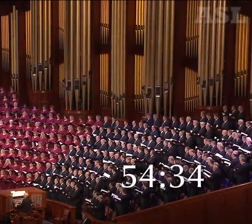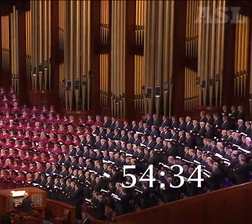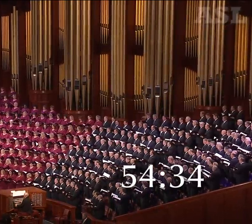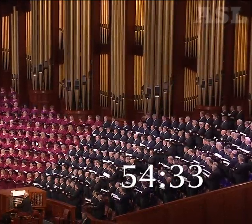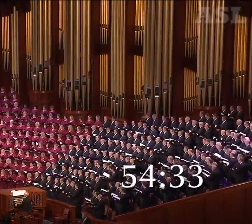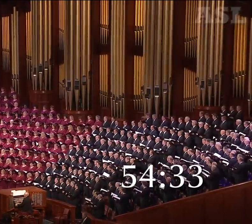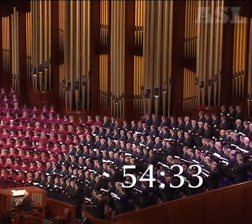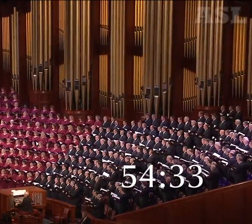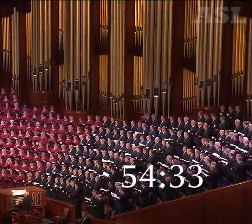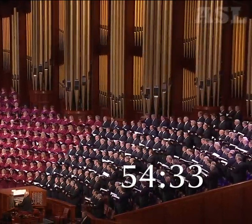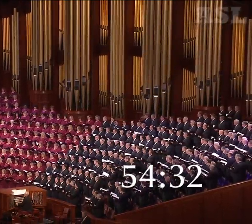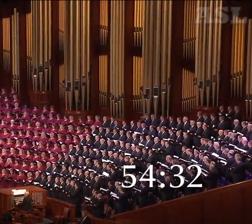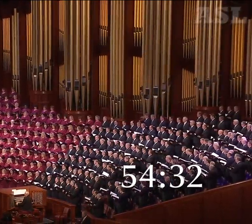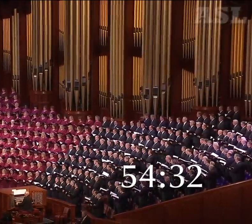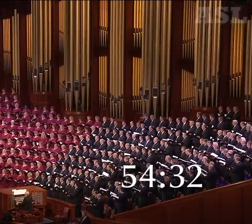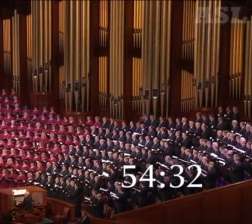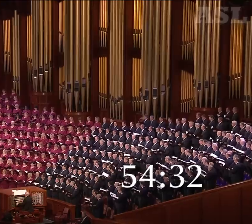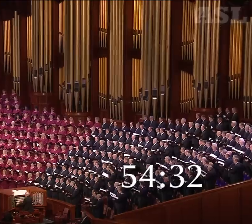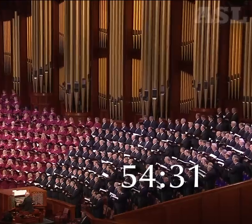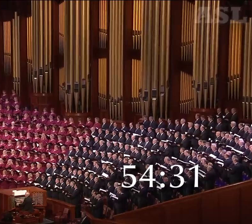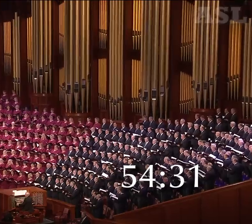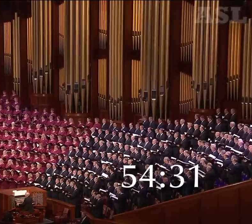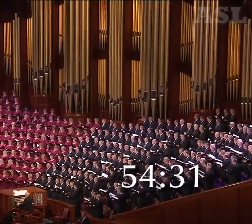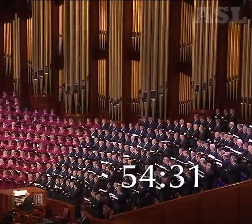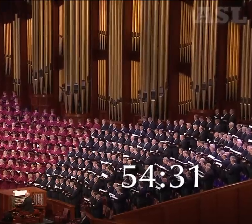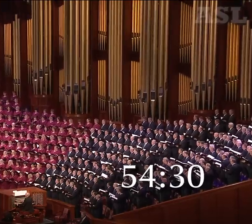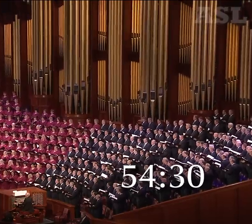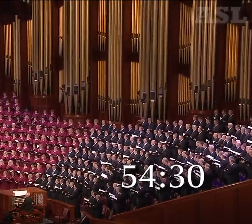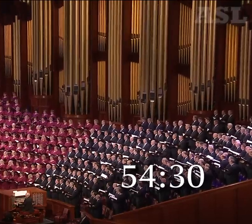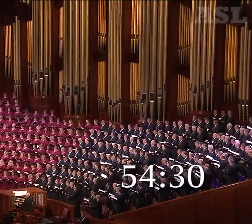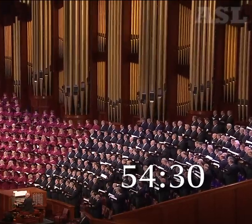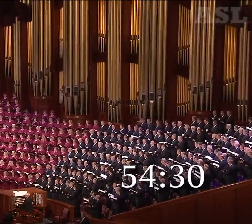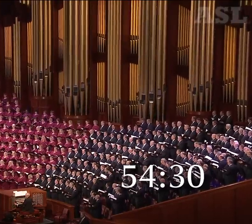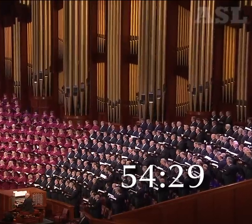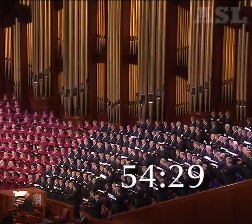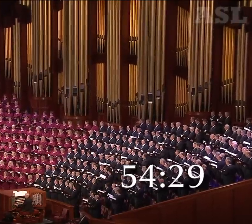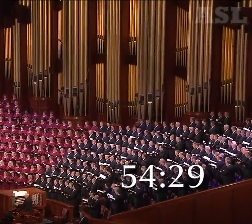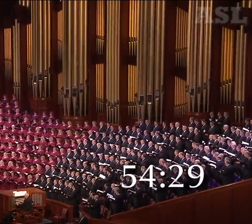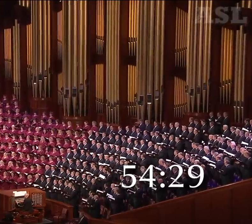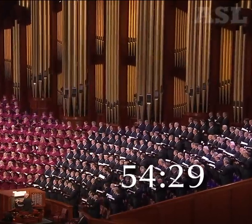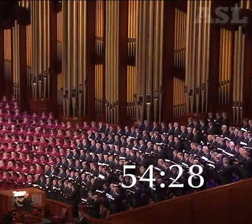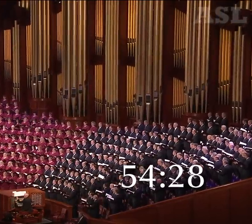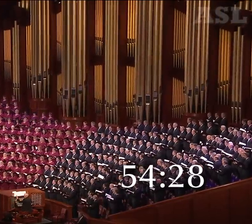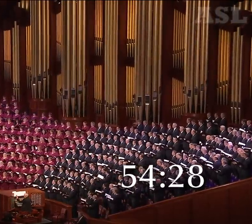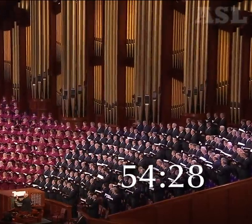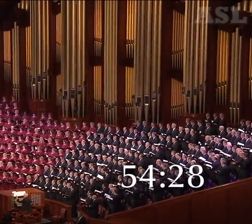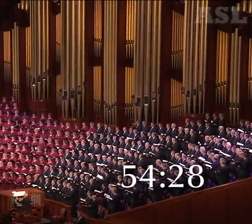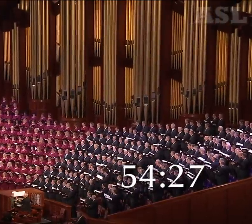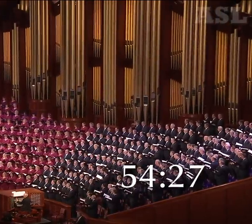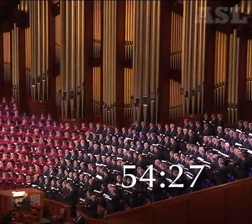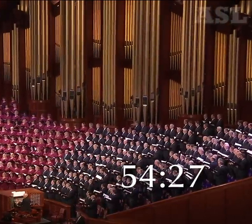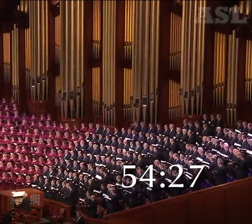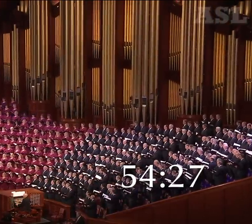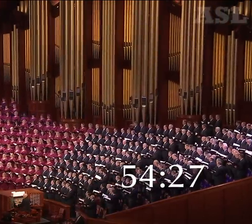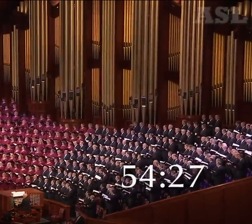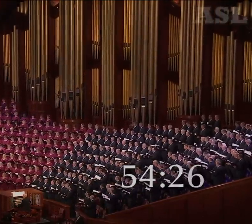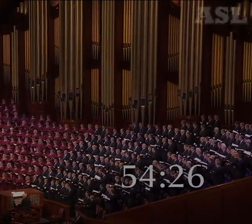THIS IS THE ENGLISH CLOSED CAPTION CHANNEL OF THE CHURCH OF JESUS CHRIST OF LATTER-DAY SAINTS.